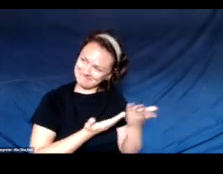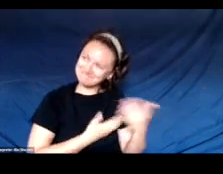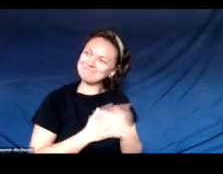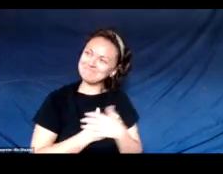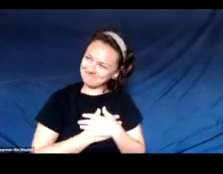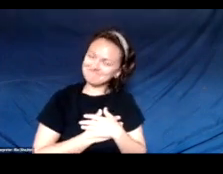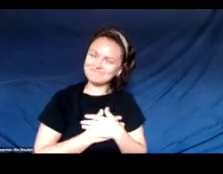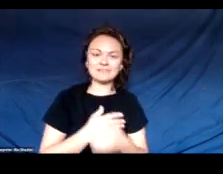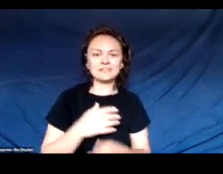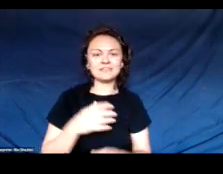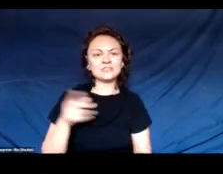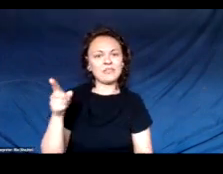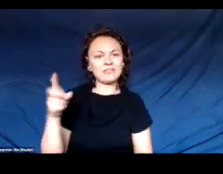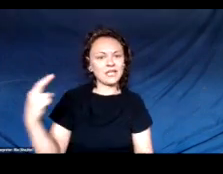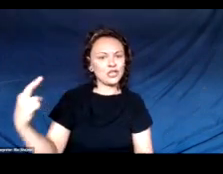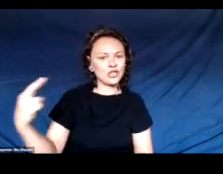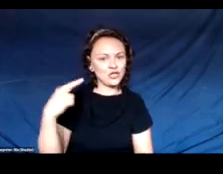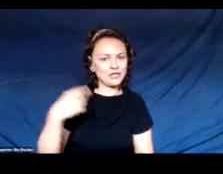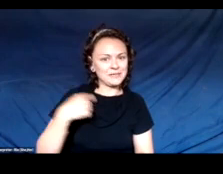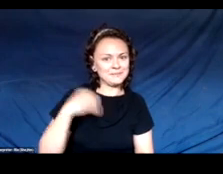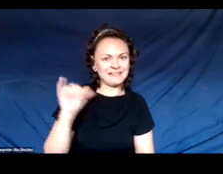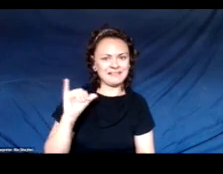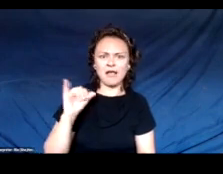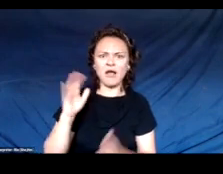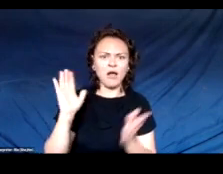some religious icon or something and I'm just like,